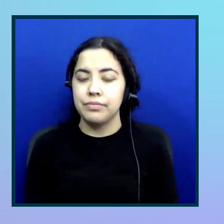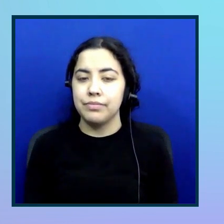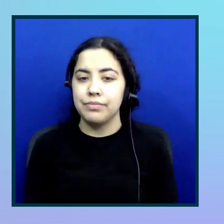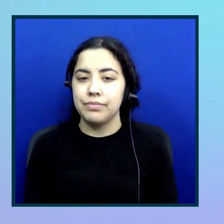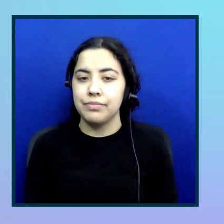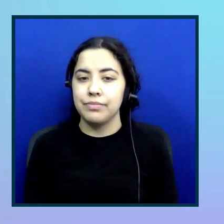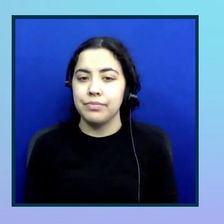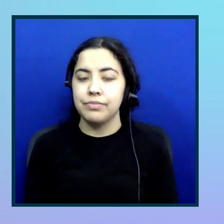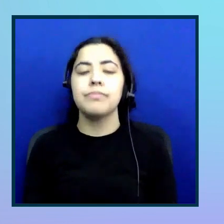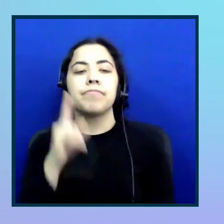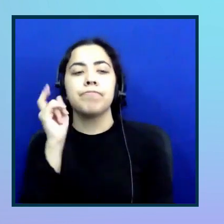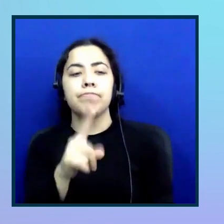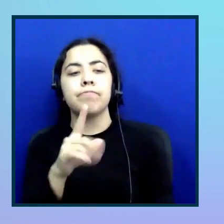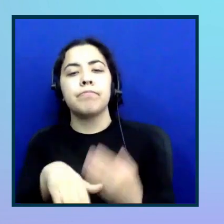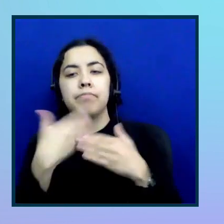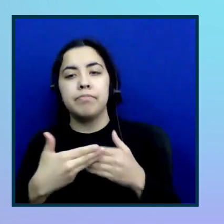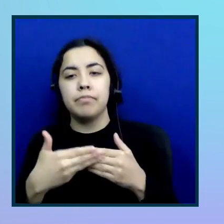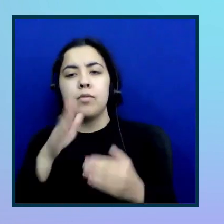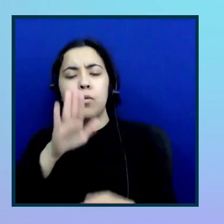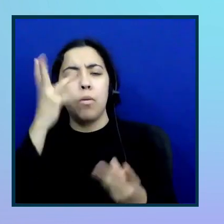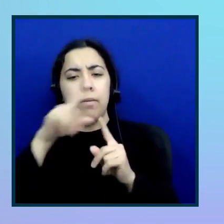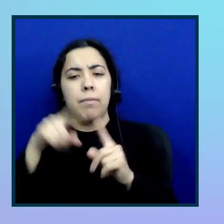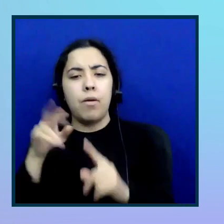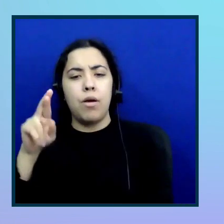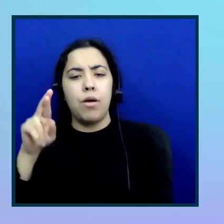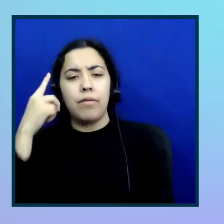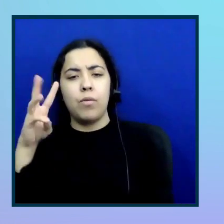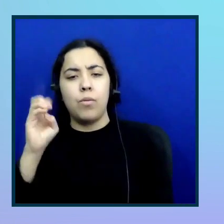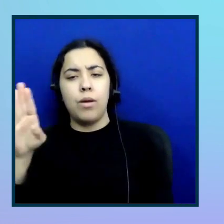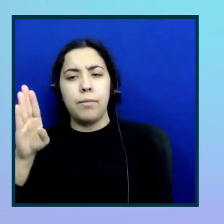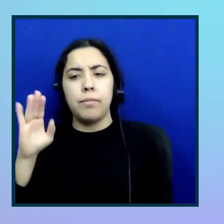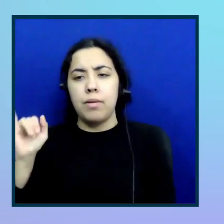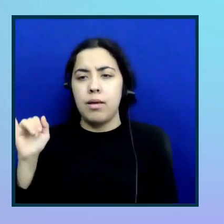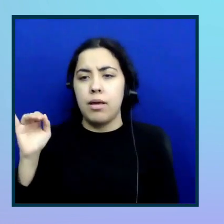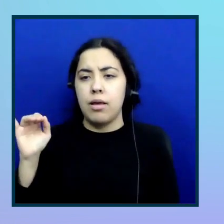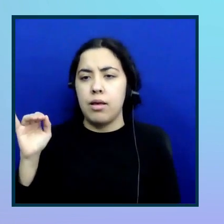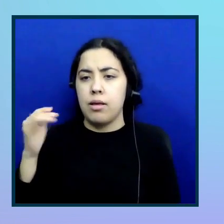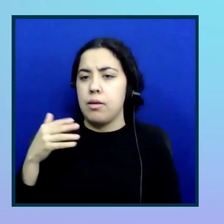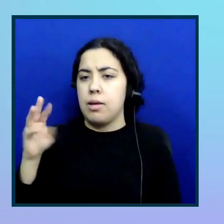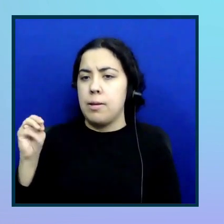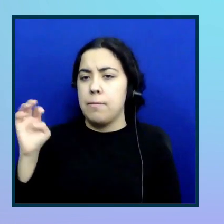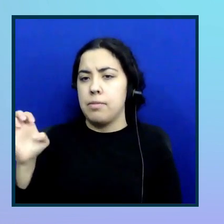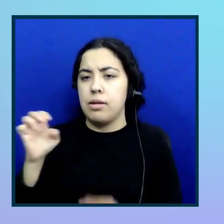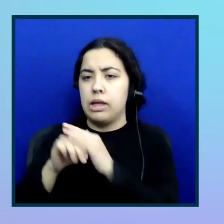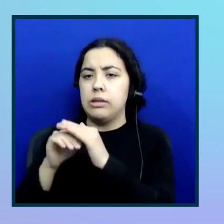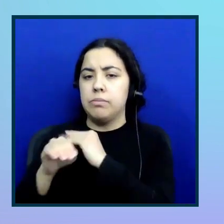What are your thoughts on RN for web, IME, the accessibility models of web and native